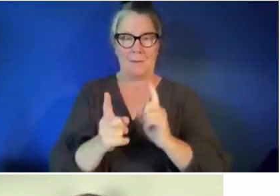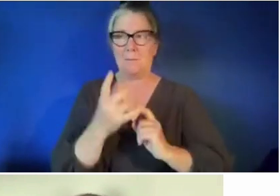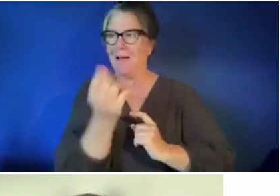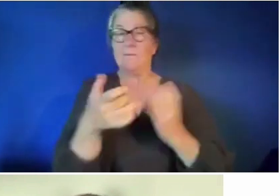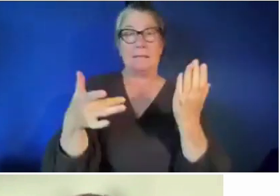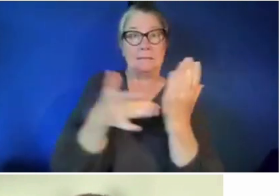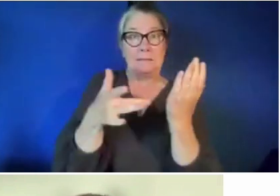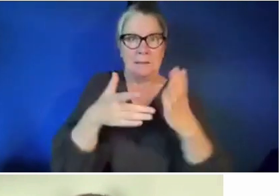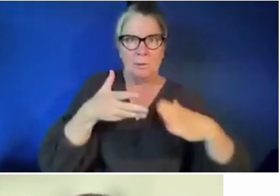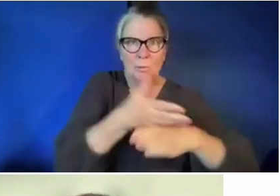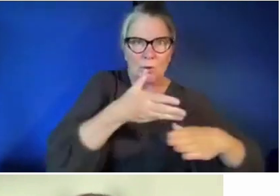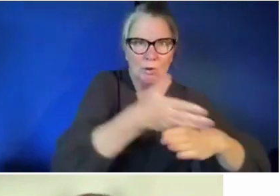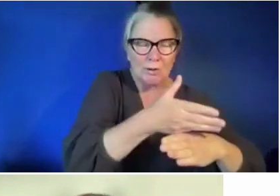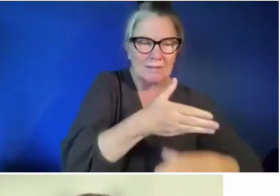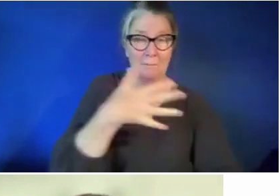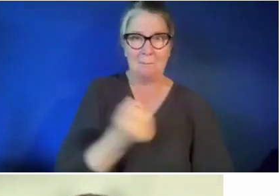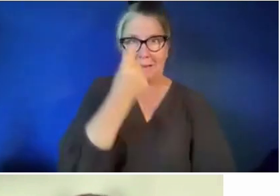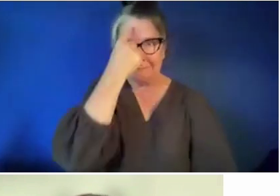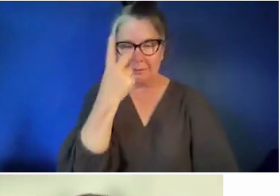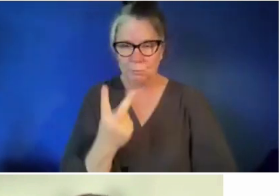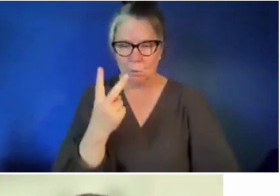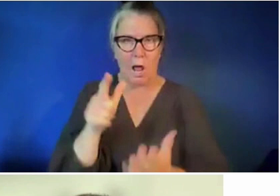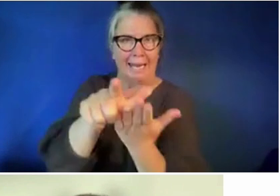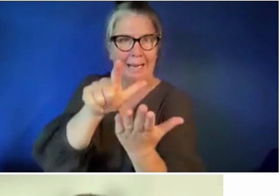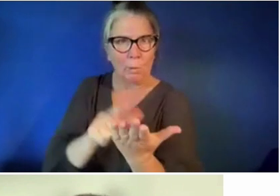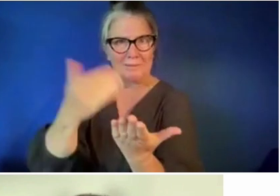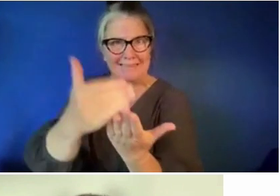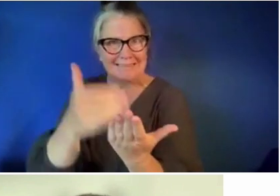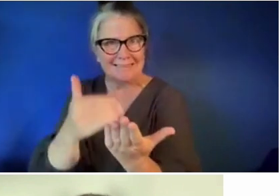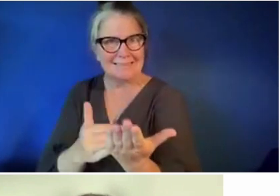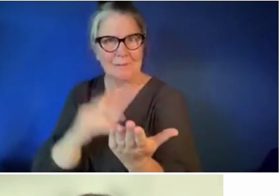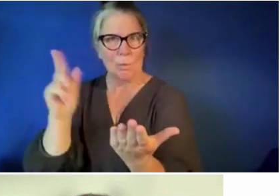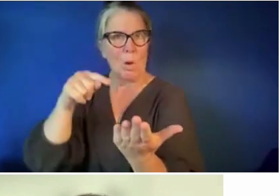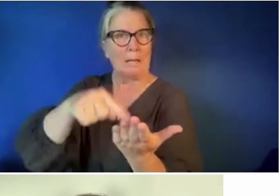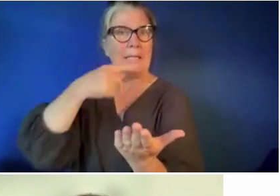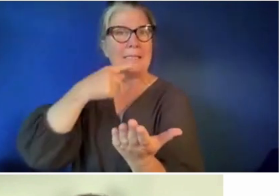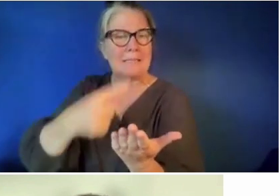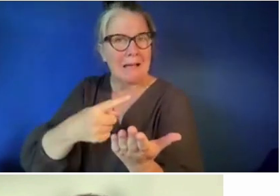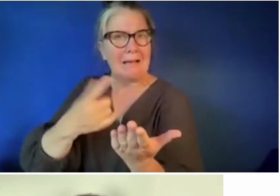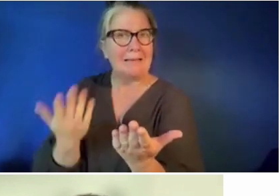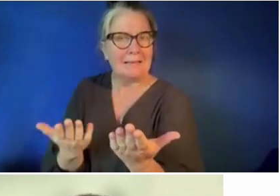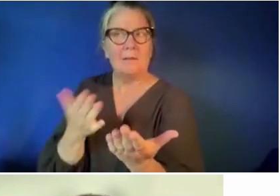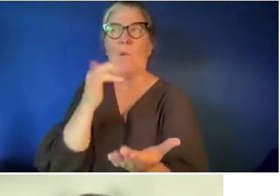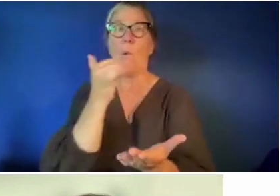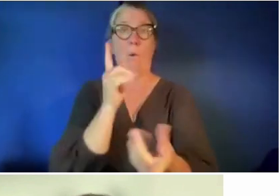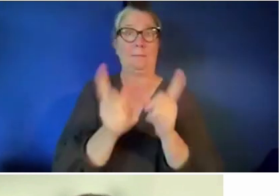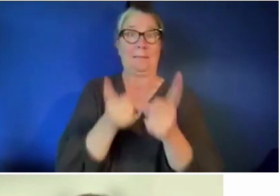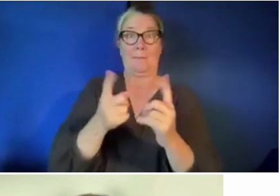but it has legal implications, there are implications that we have with our local community,